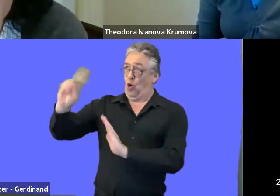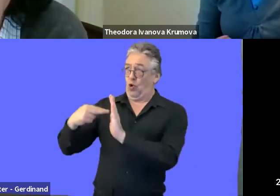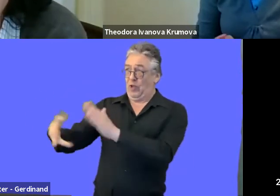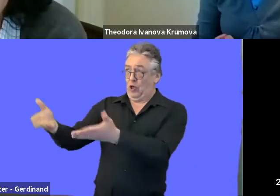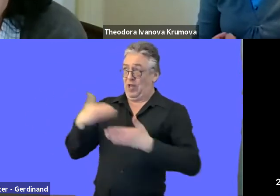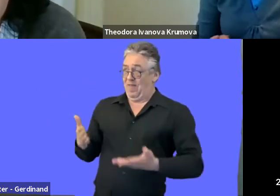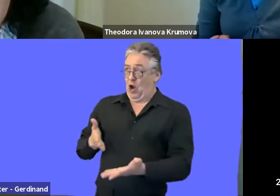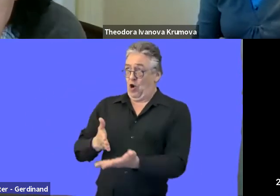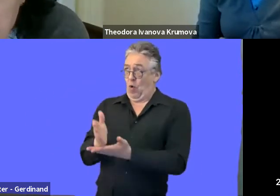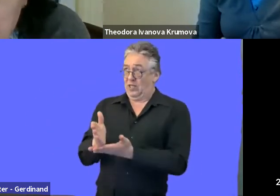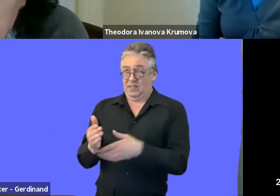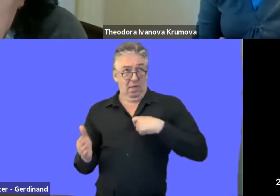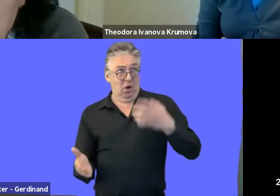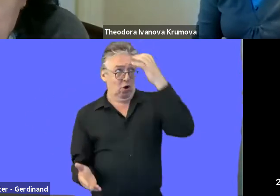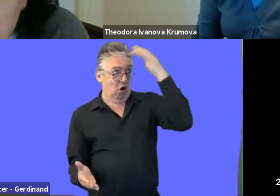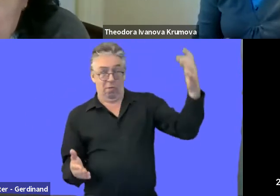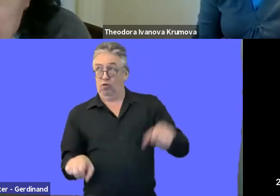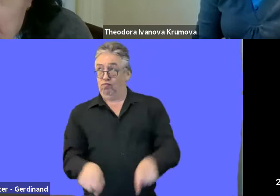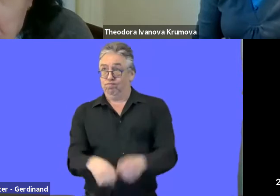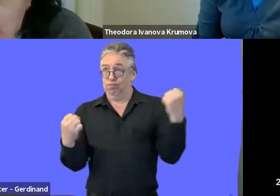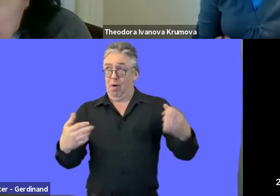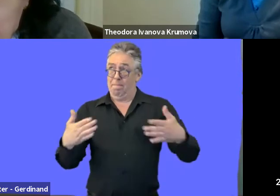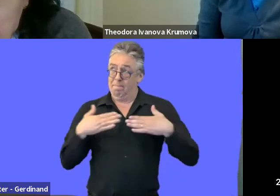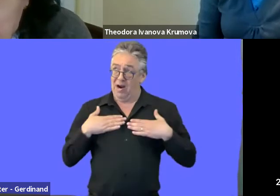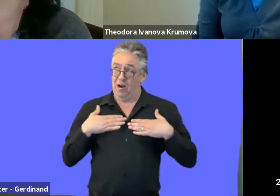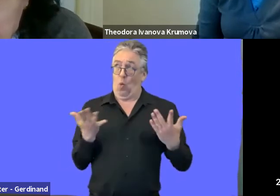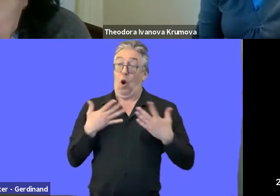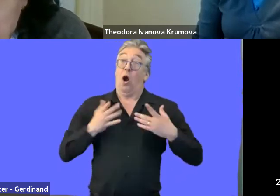This leads me to the next point that it is not possible to introduce